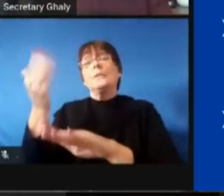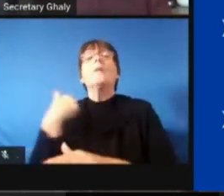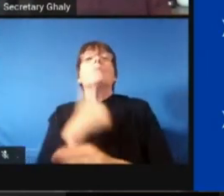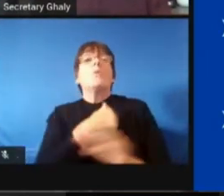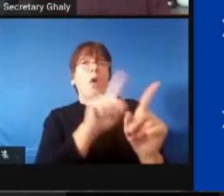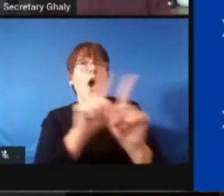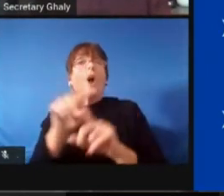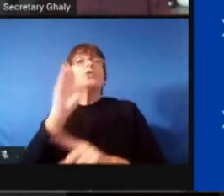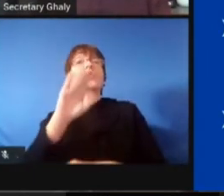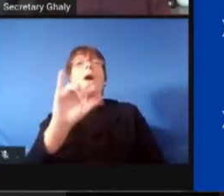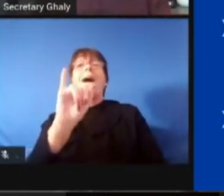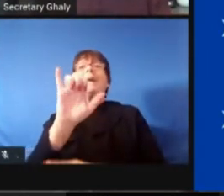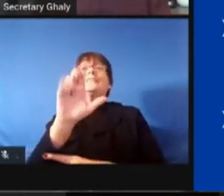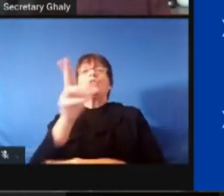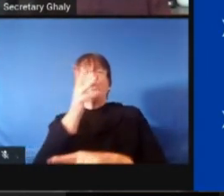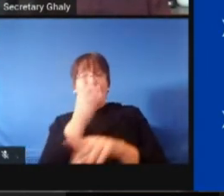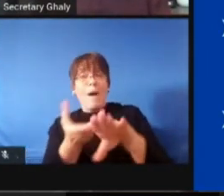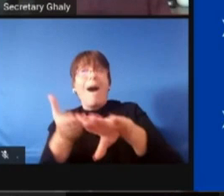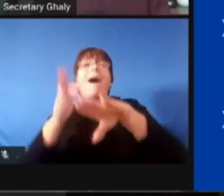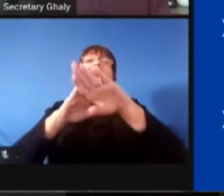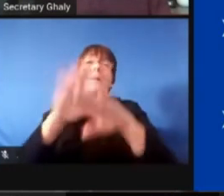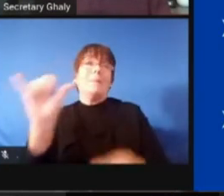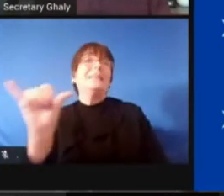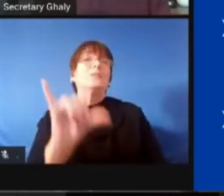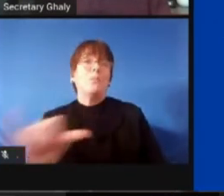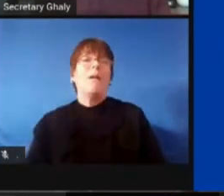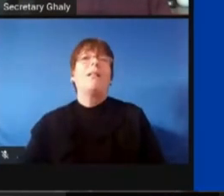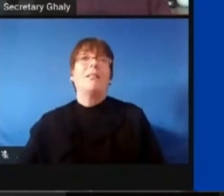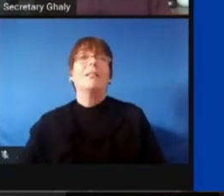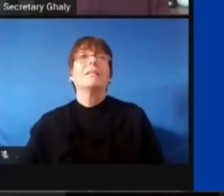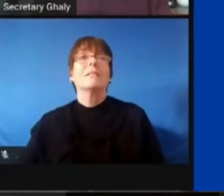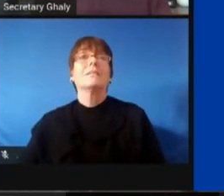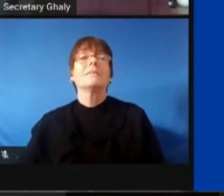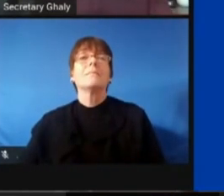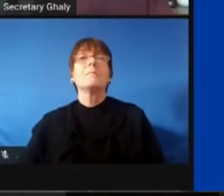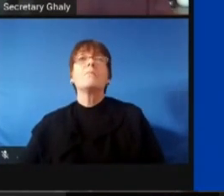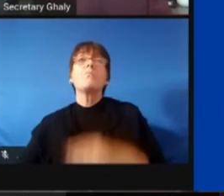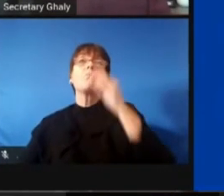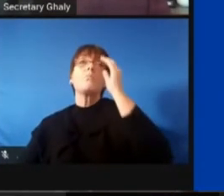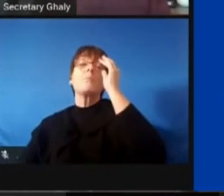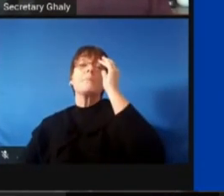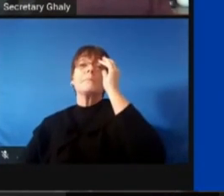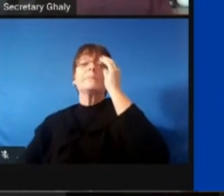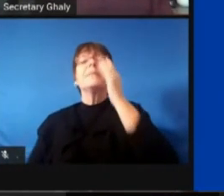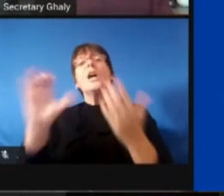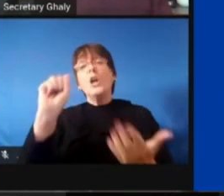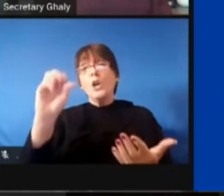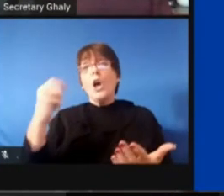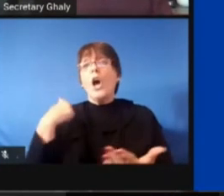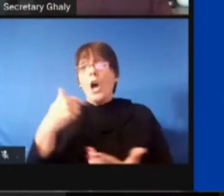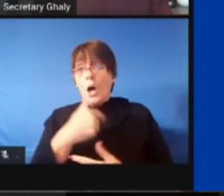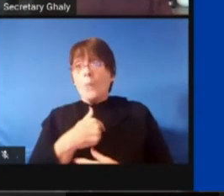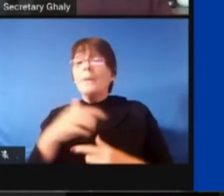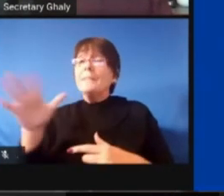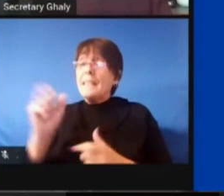AS WE SEE THE HOSPITAL NUMBER CREEP UP BECAUSE OF THE CASE NUMBER THAT HAS GONE UP, WE ALSO KNOW THAT WE WILL SEE AN